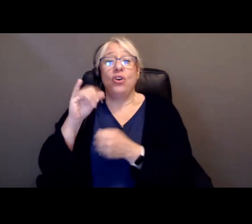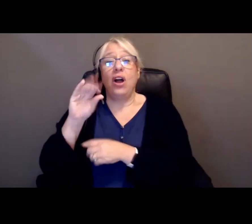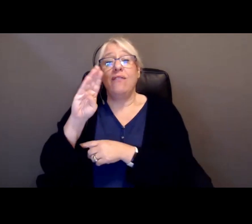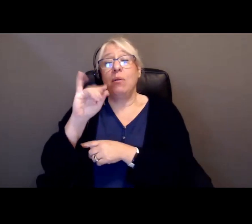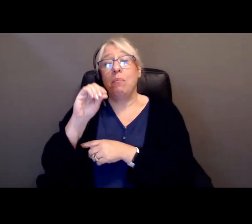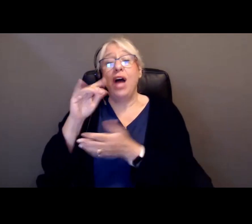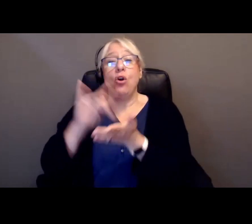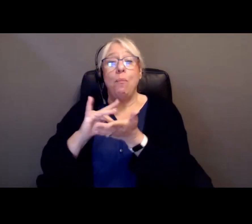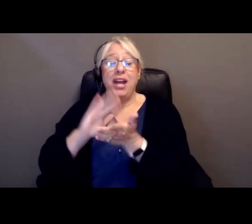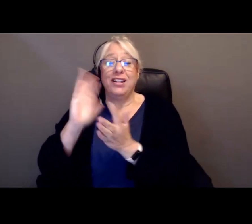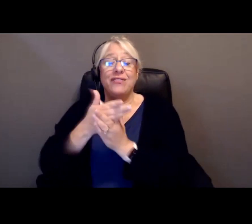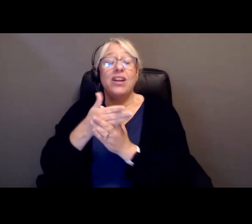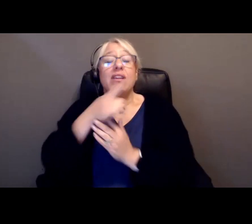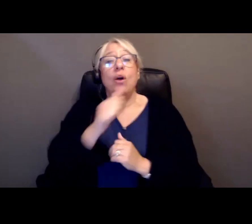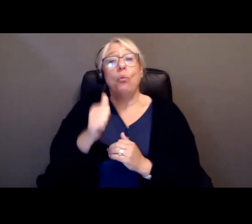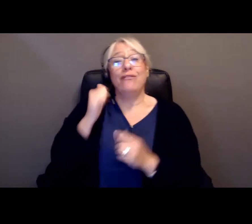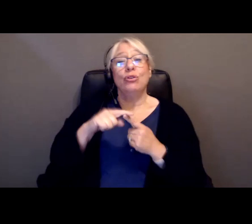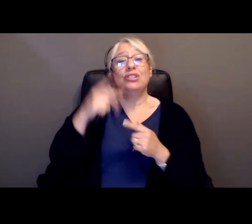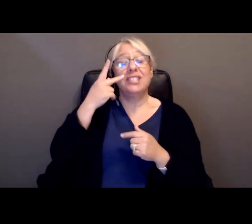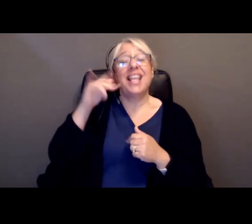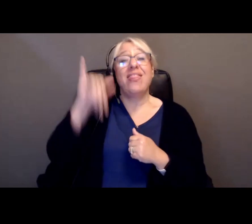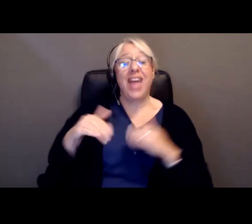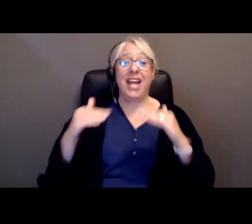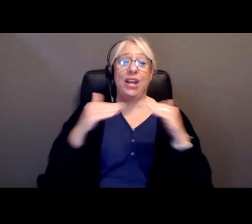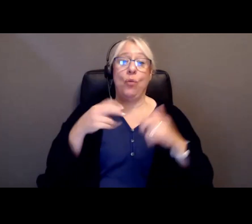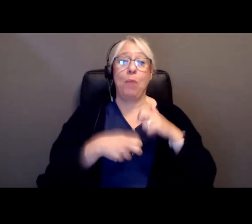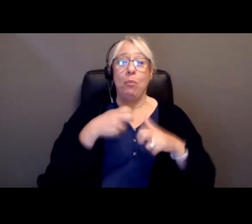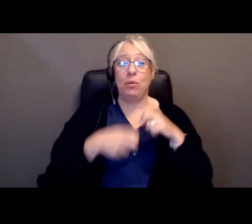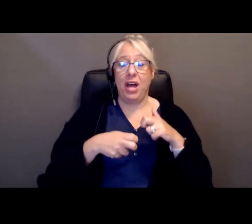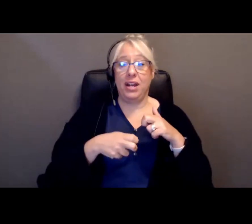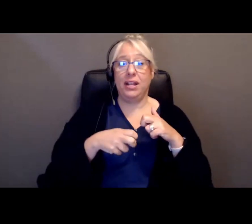they're kind of refusing to see that that's an equally problematic restraint and equally,